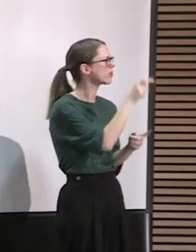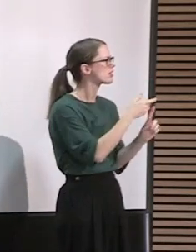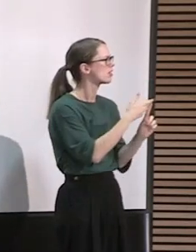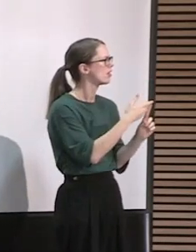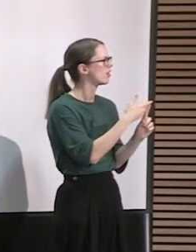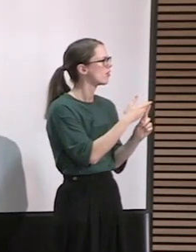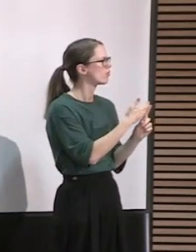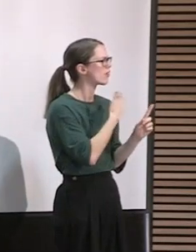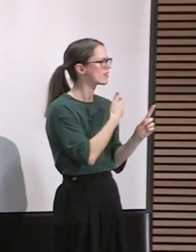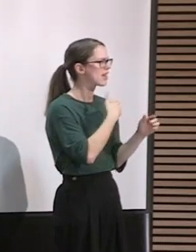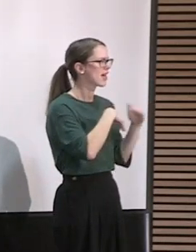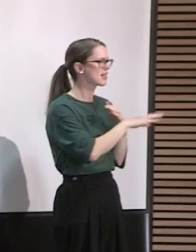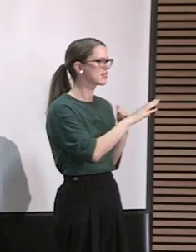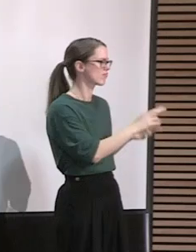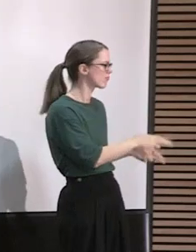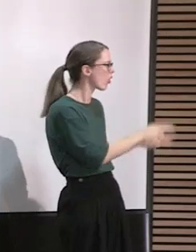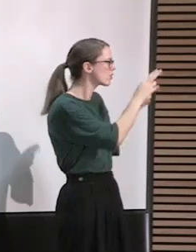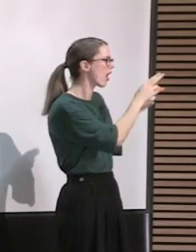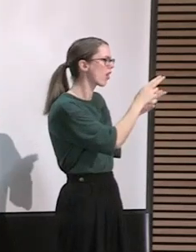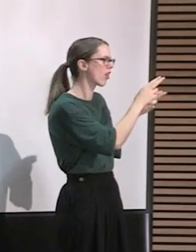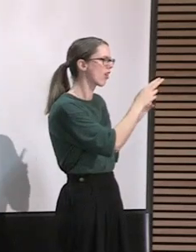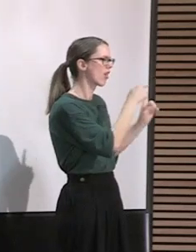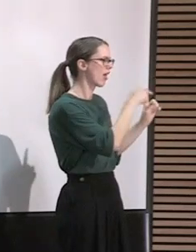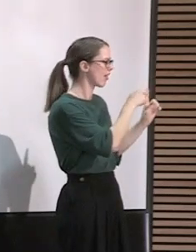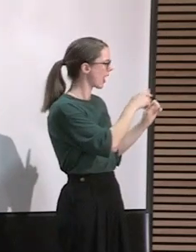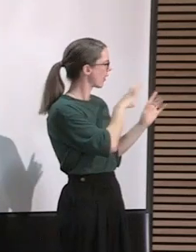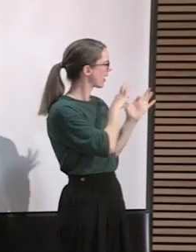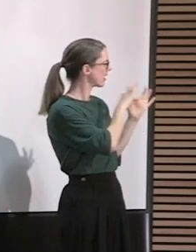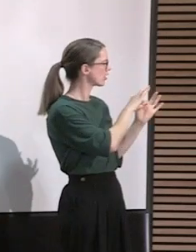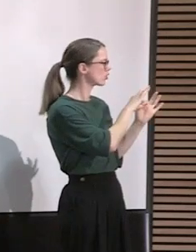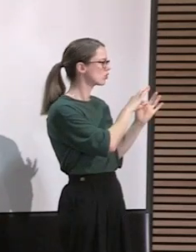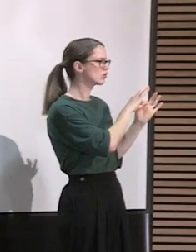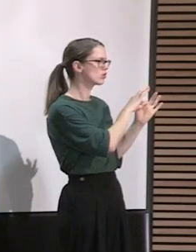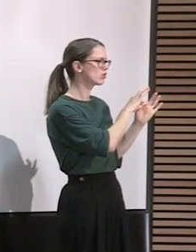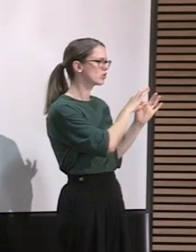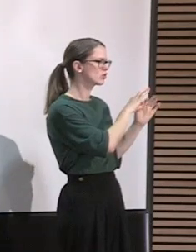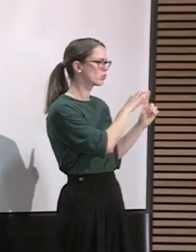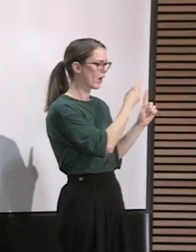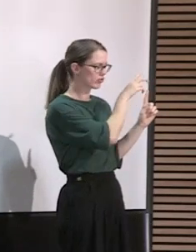around that person. Plus, the